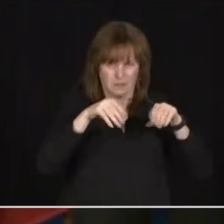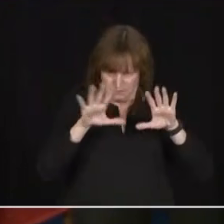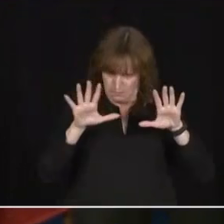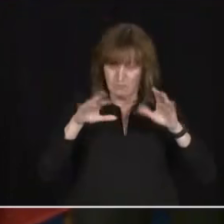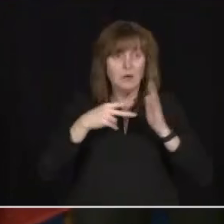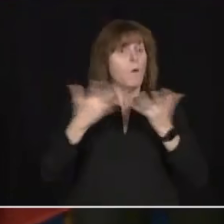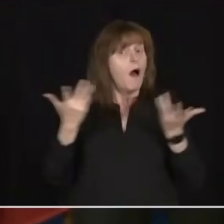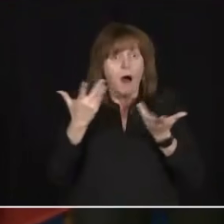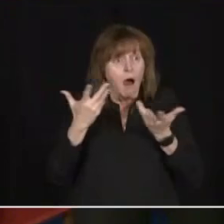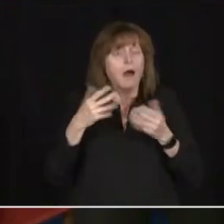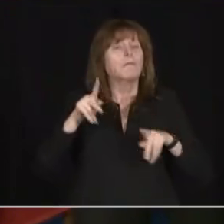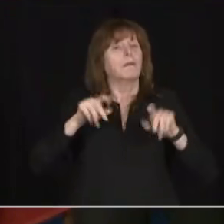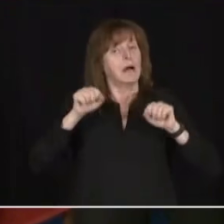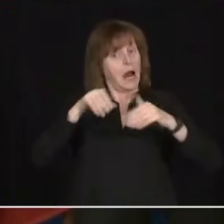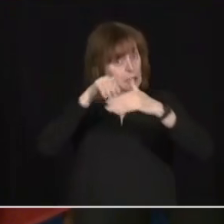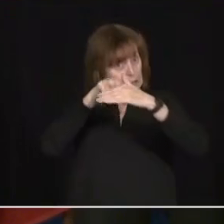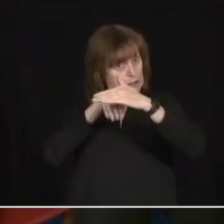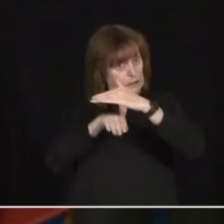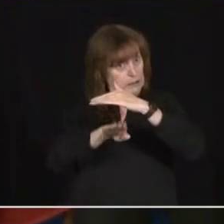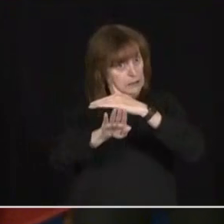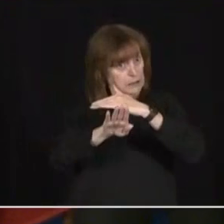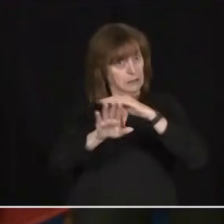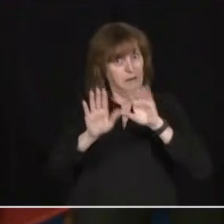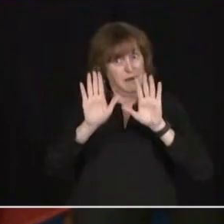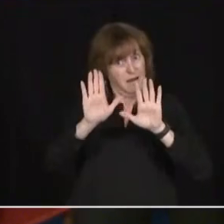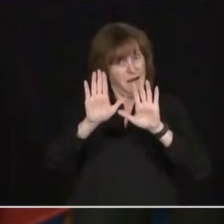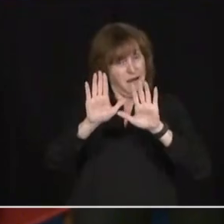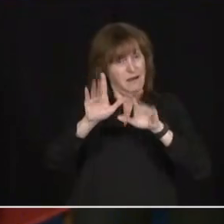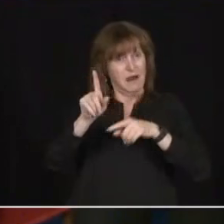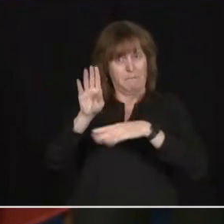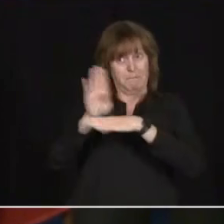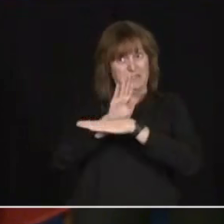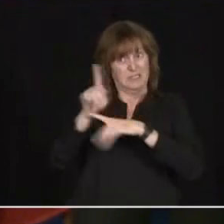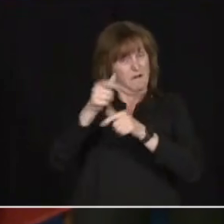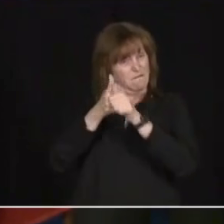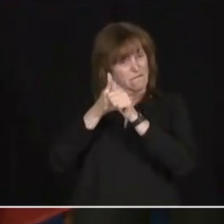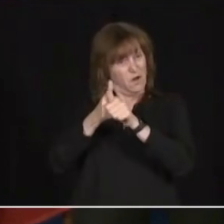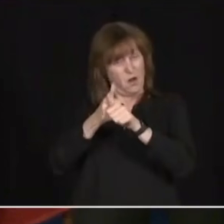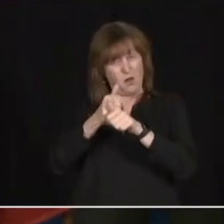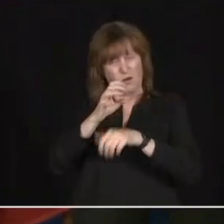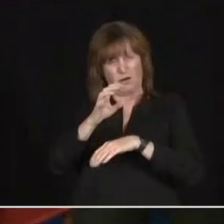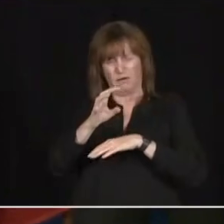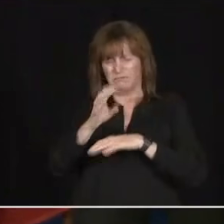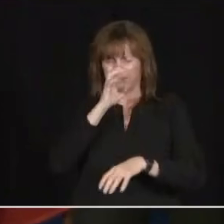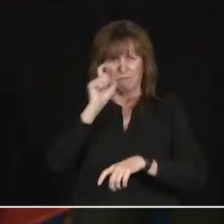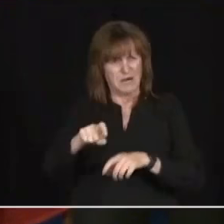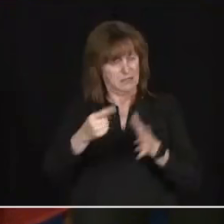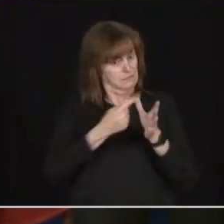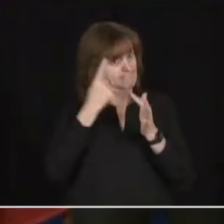to shop in stores as long as these businesses follow strict public health measures to protect staff and